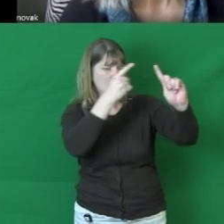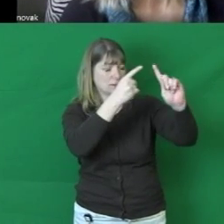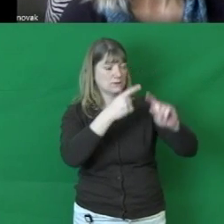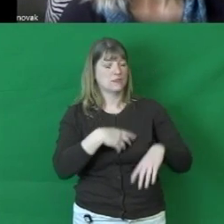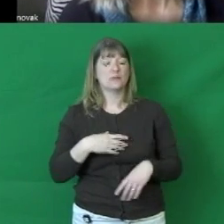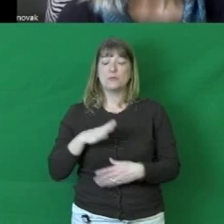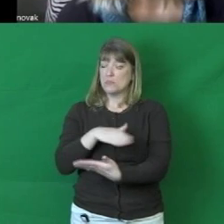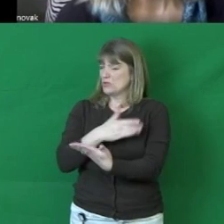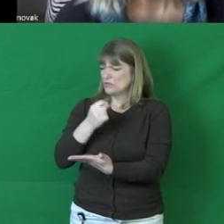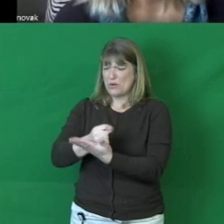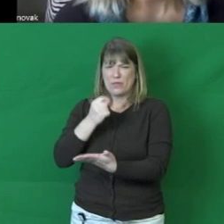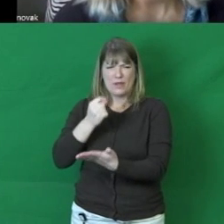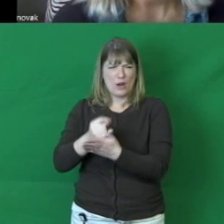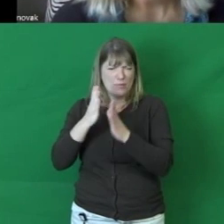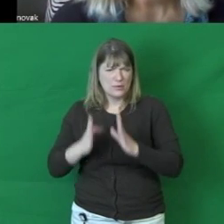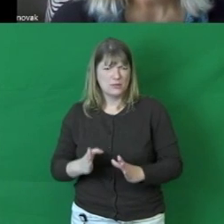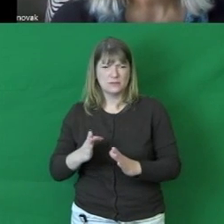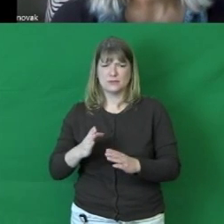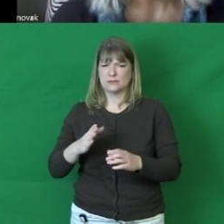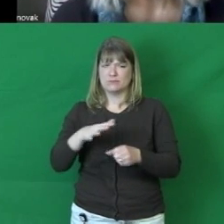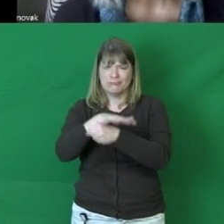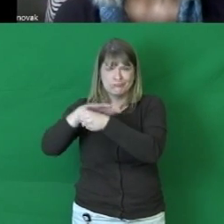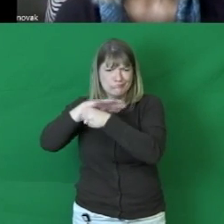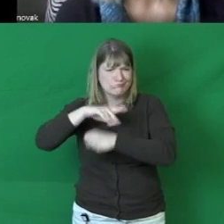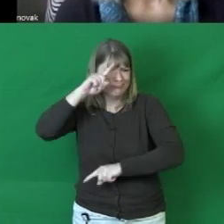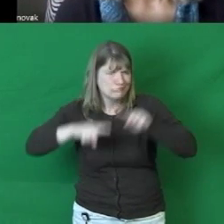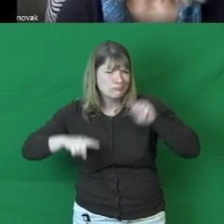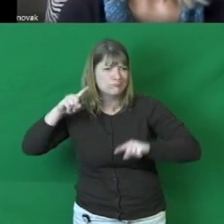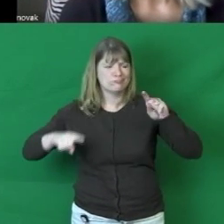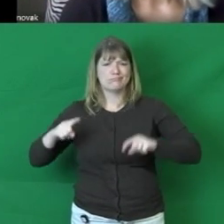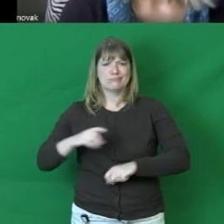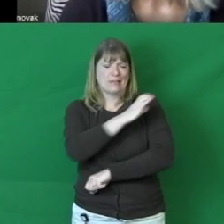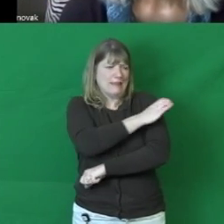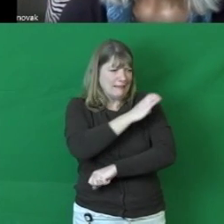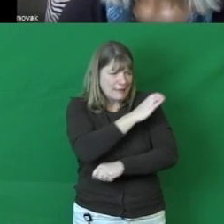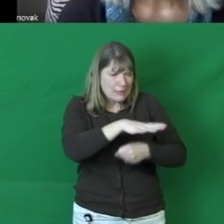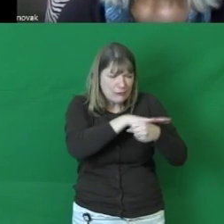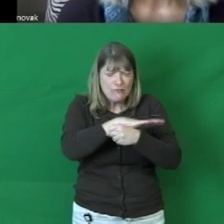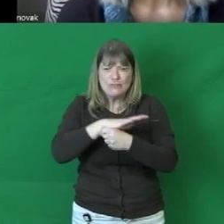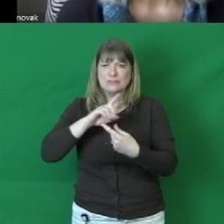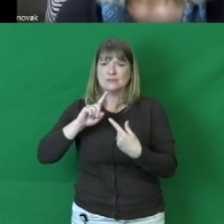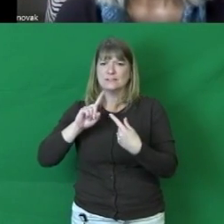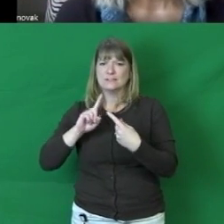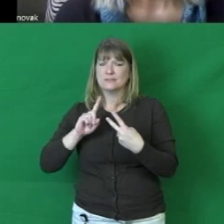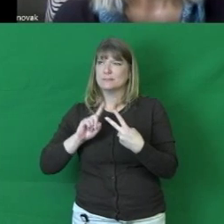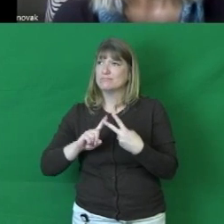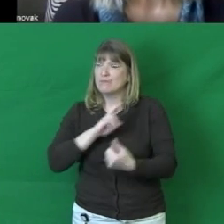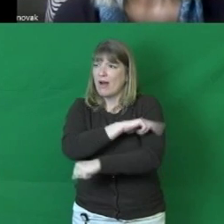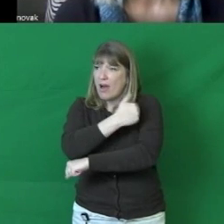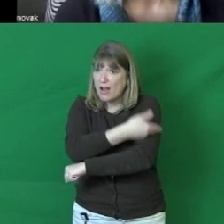You can find music therapists in many types of settings. You can find them in clinical settings, in hospitals,